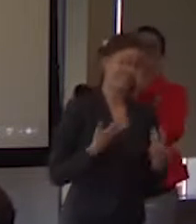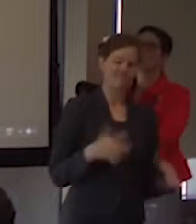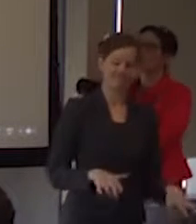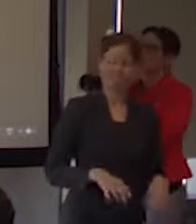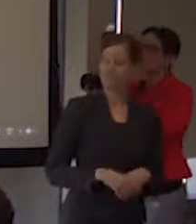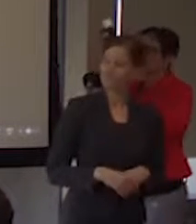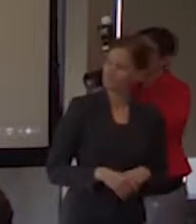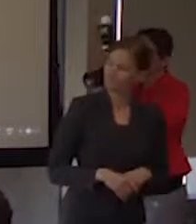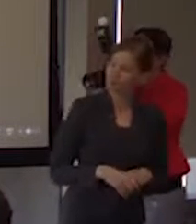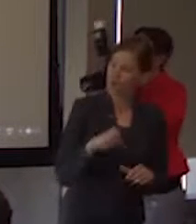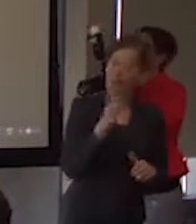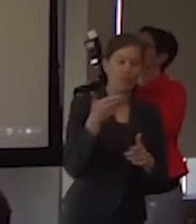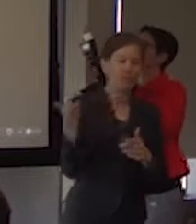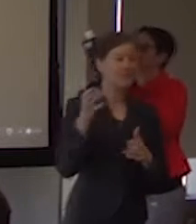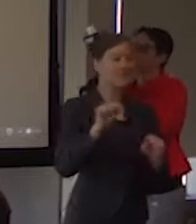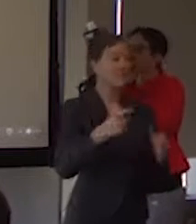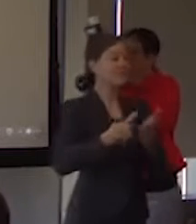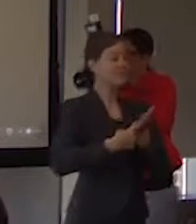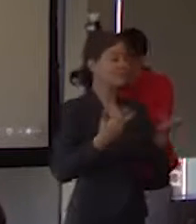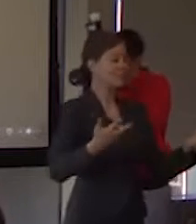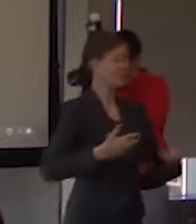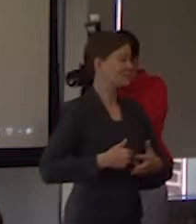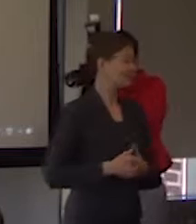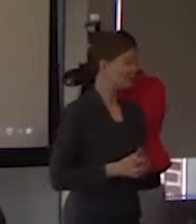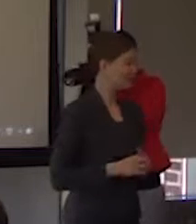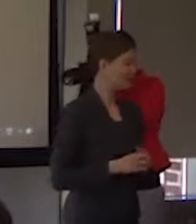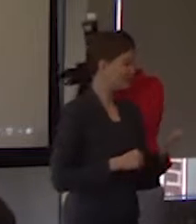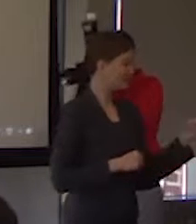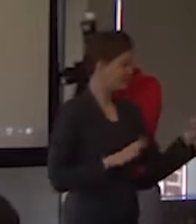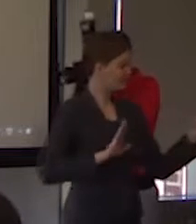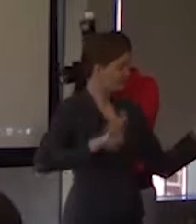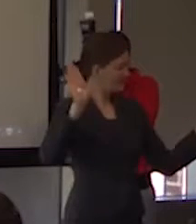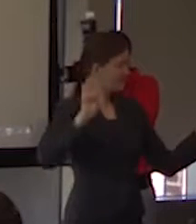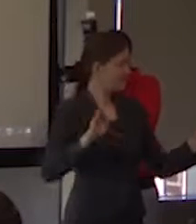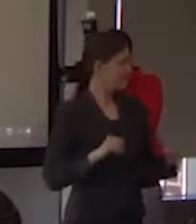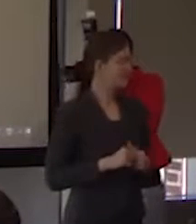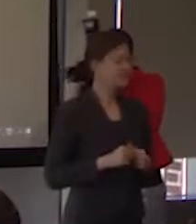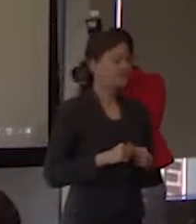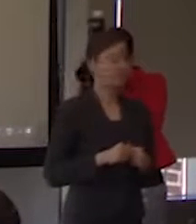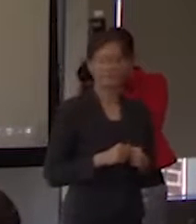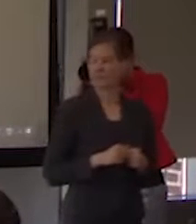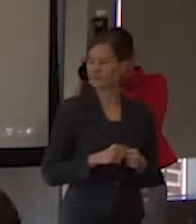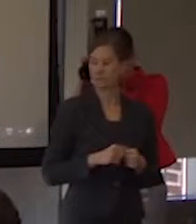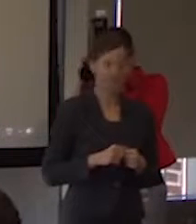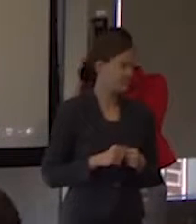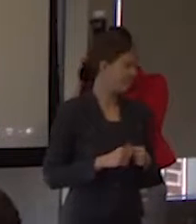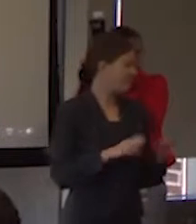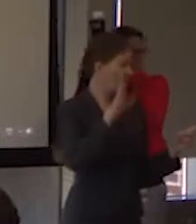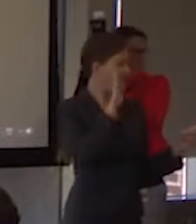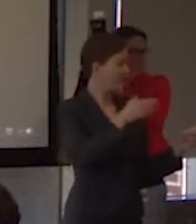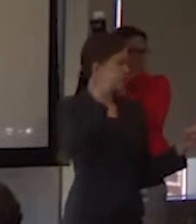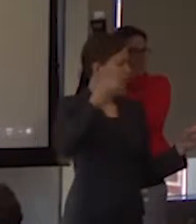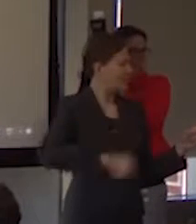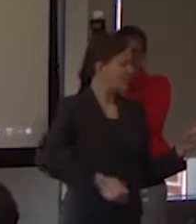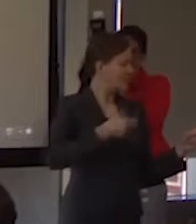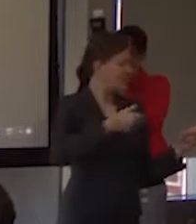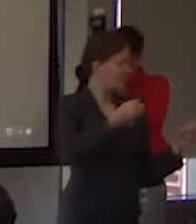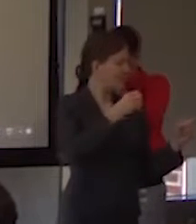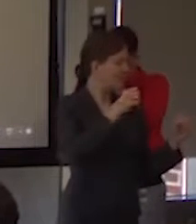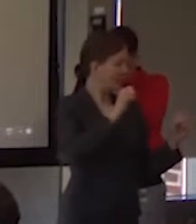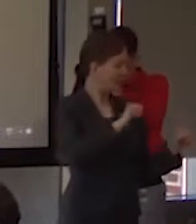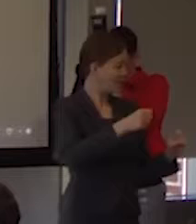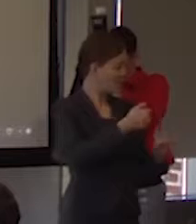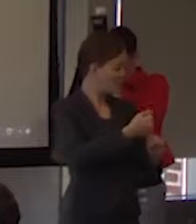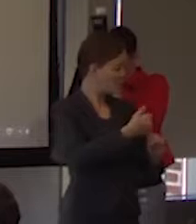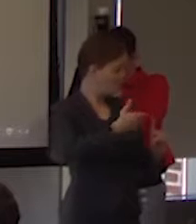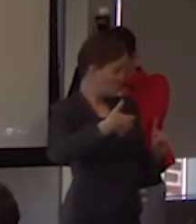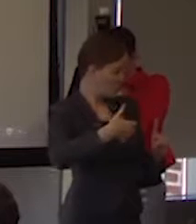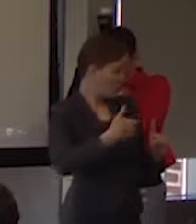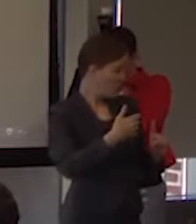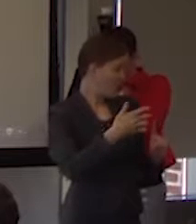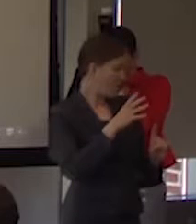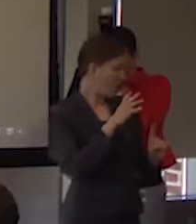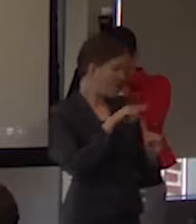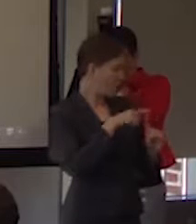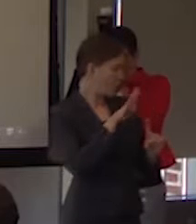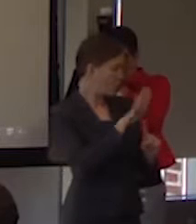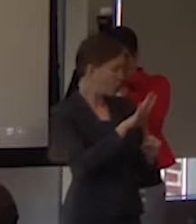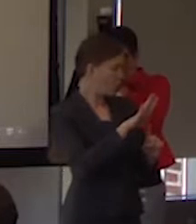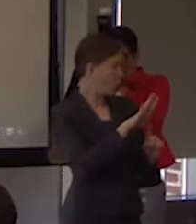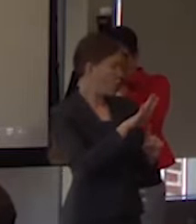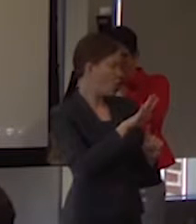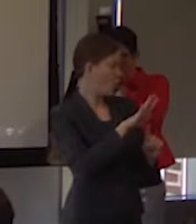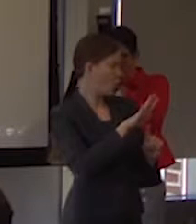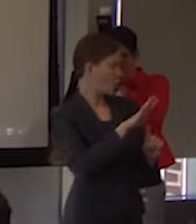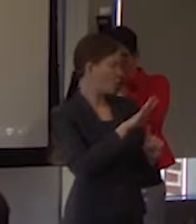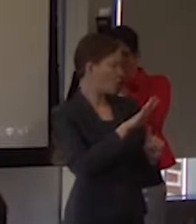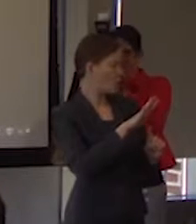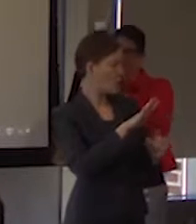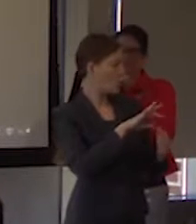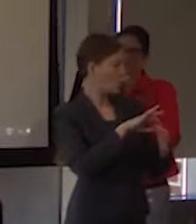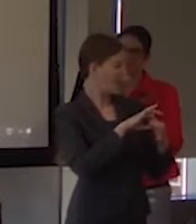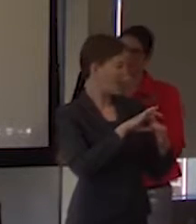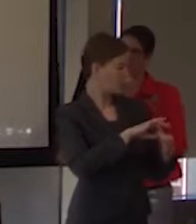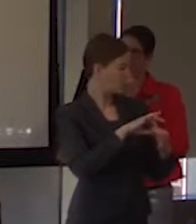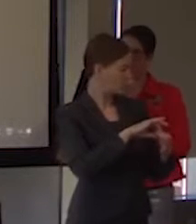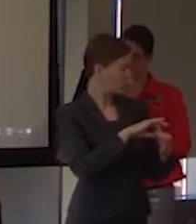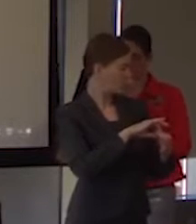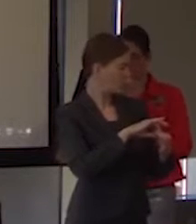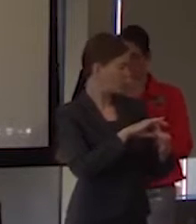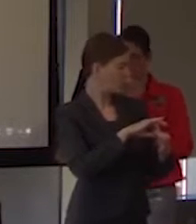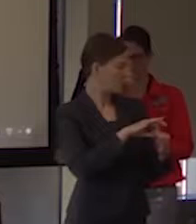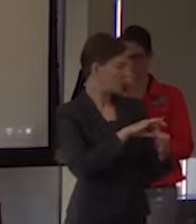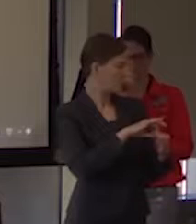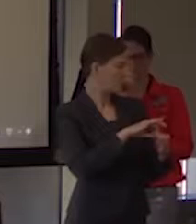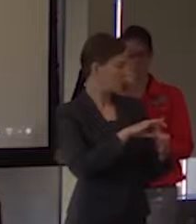What other things can we talk about?